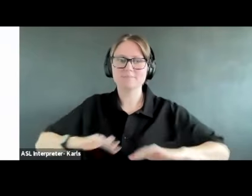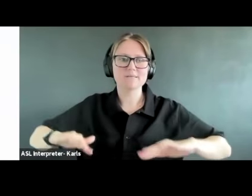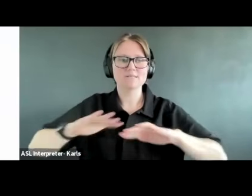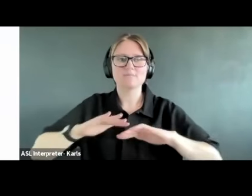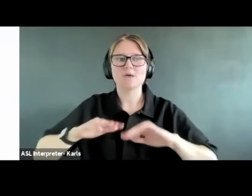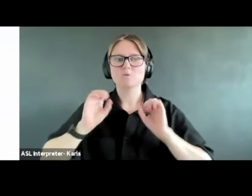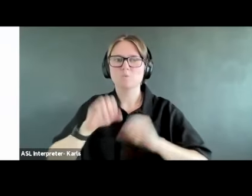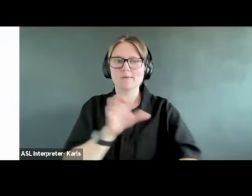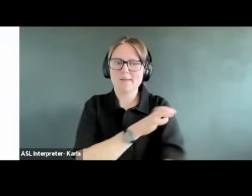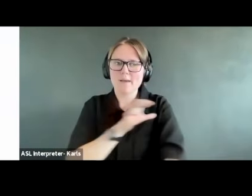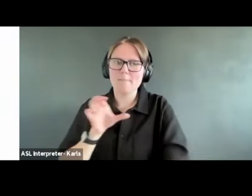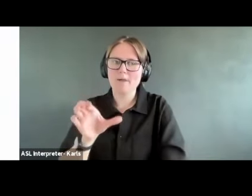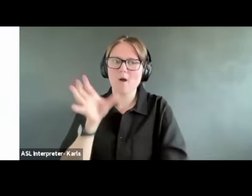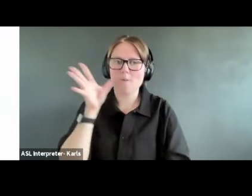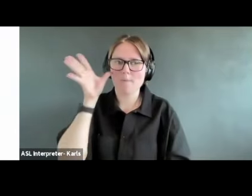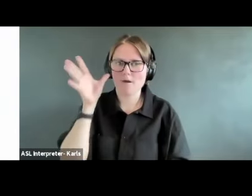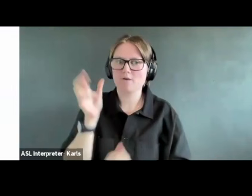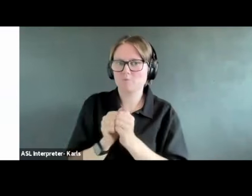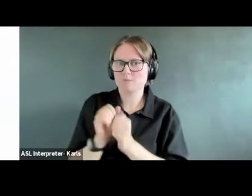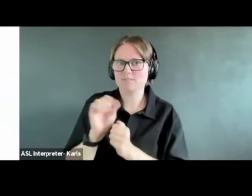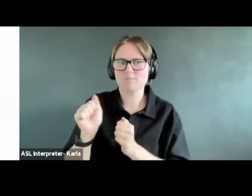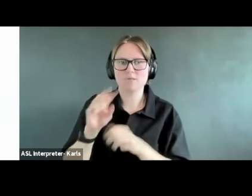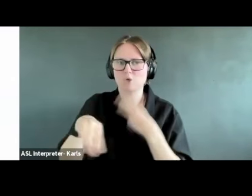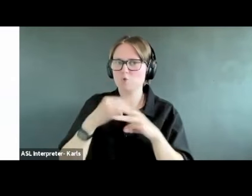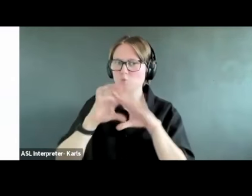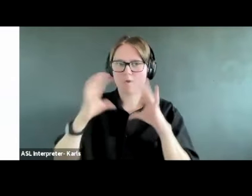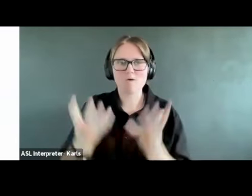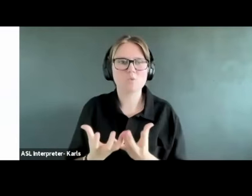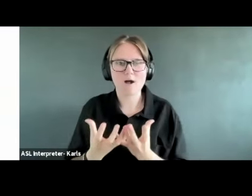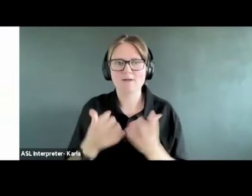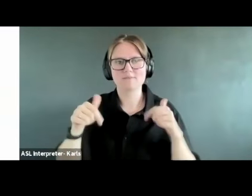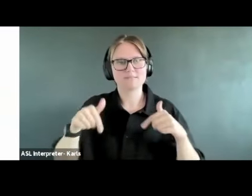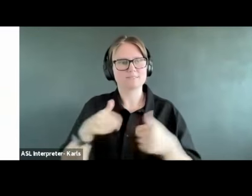worldwide and be a safe space where people know that